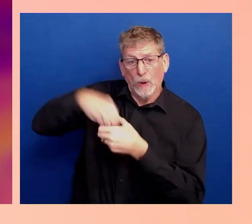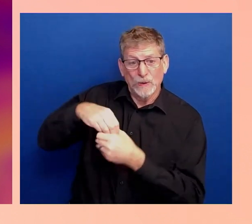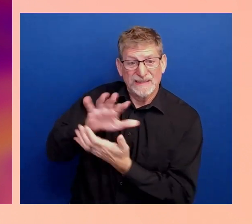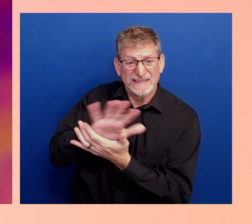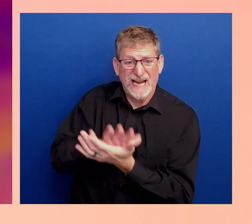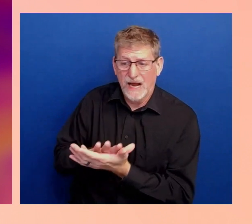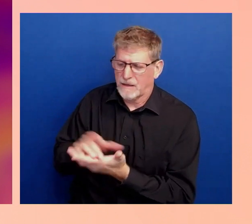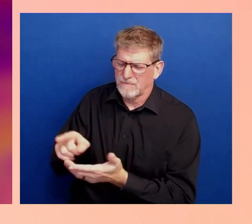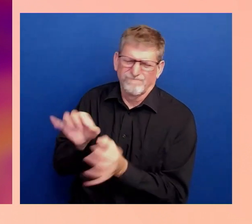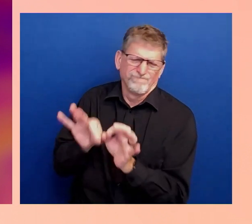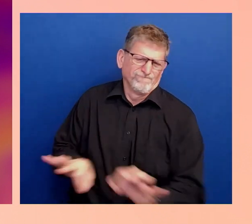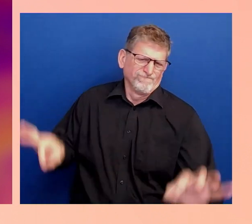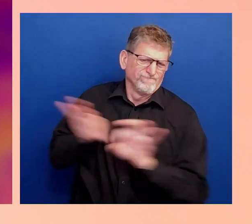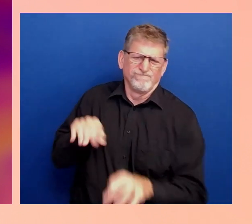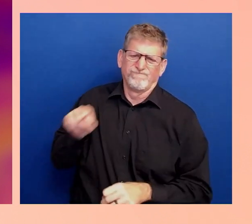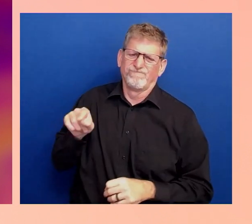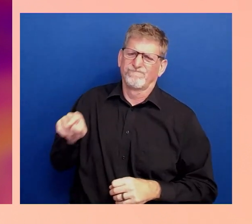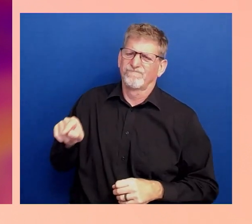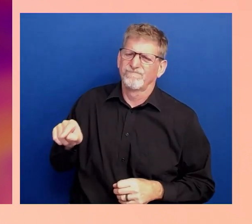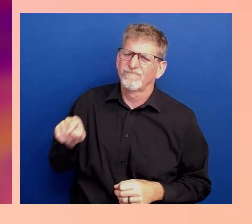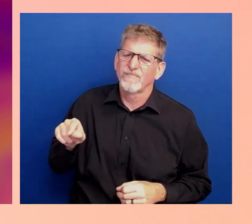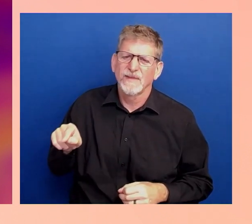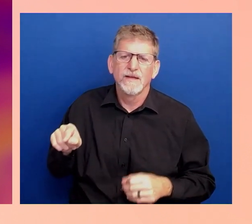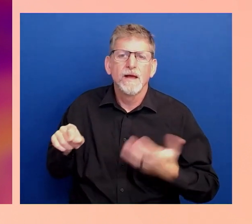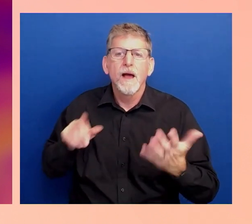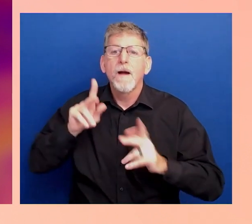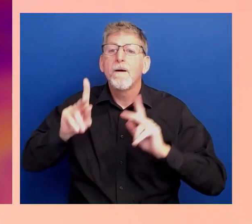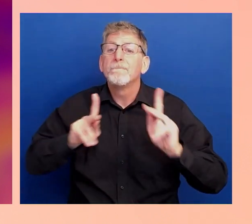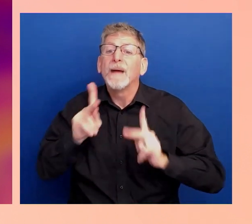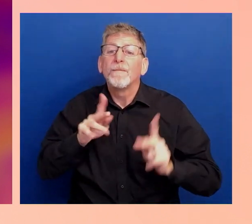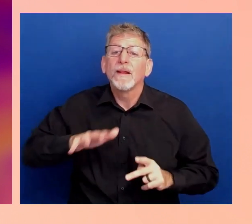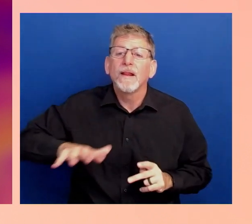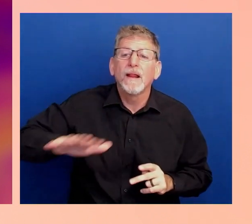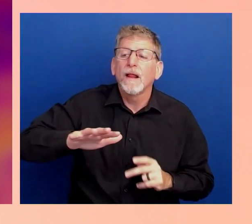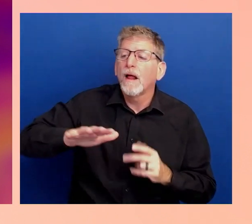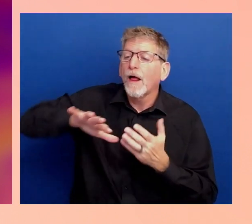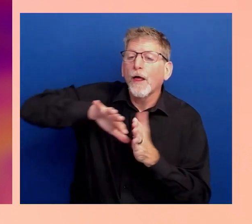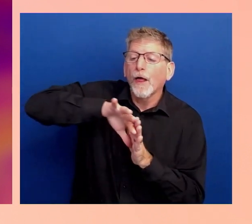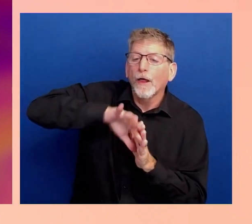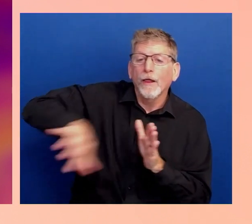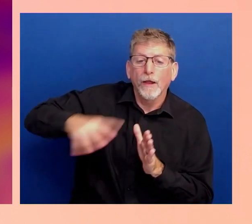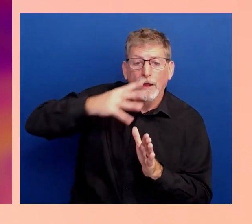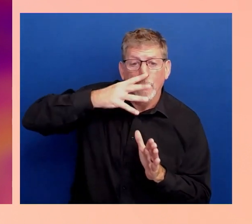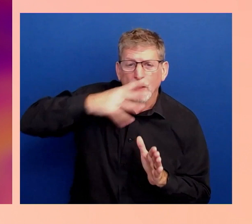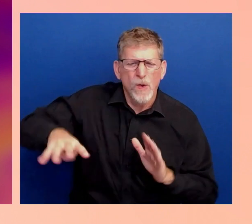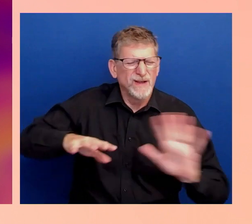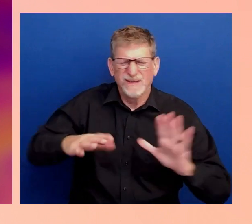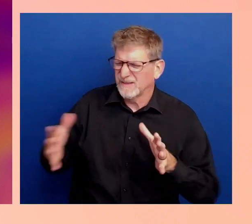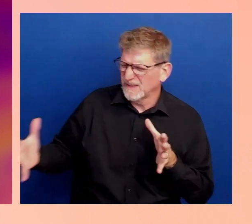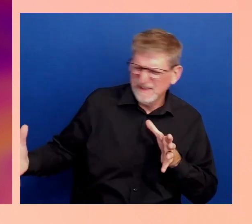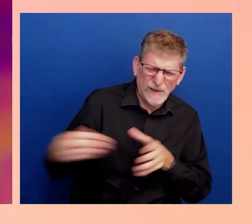and I agree wholeheartedly with what's been said in terms of this old quote from many years ago.